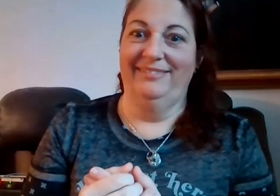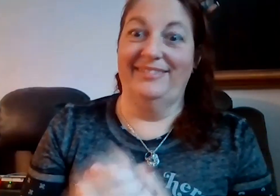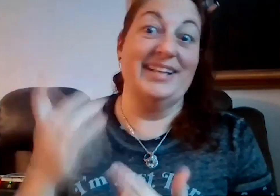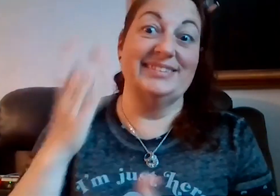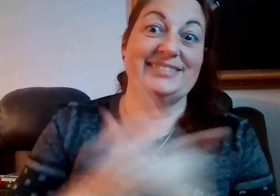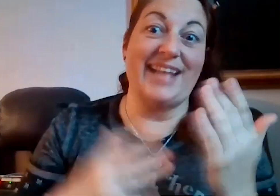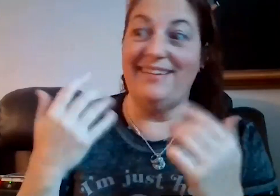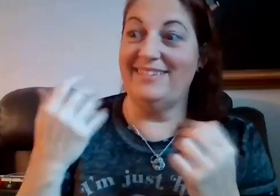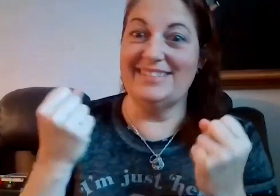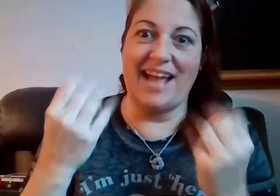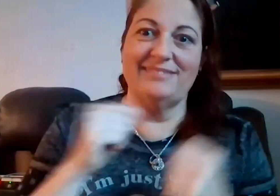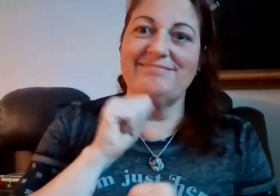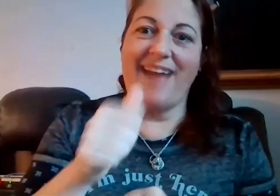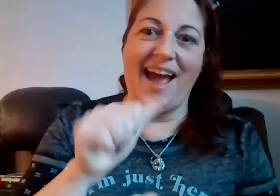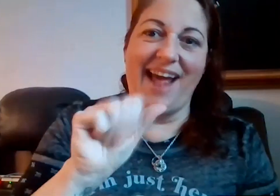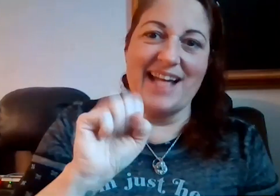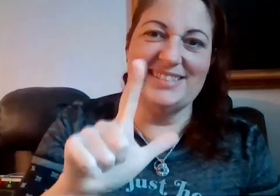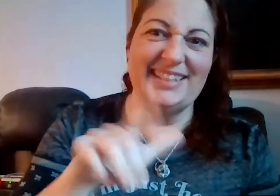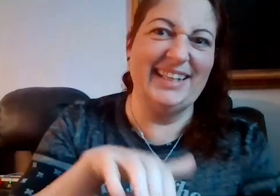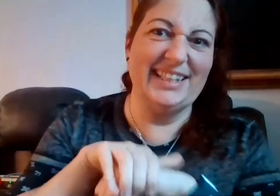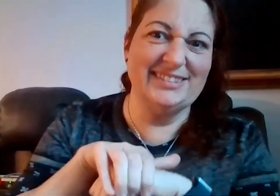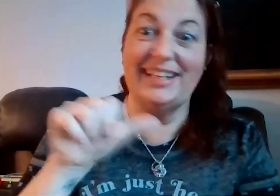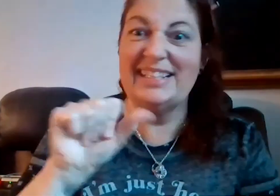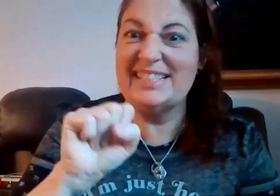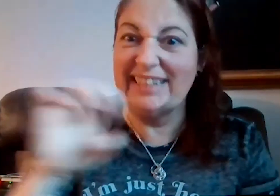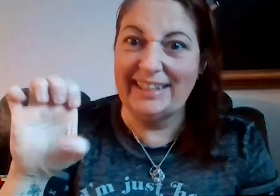Some signs are a sign